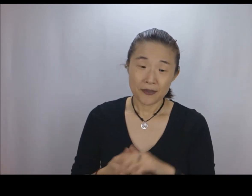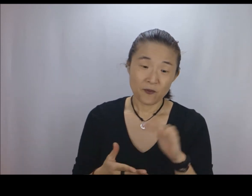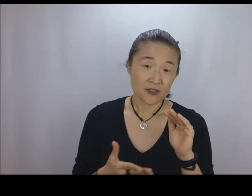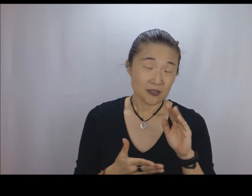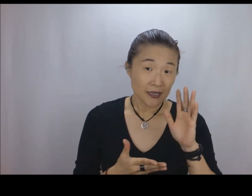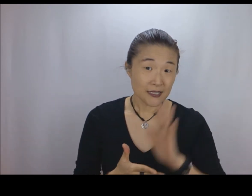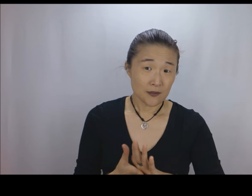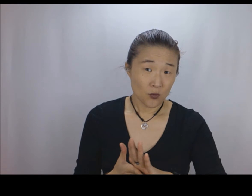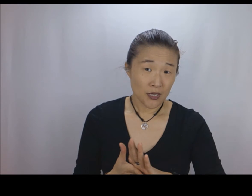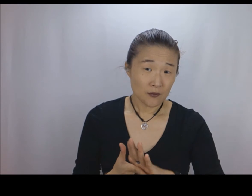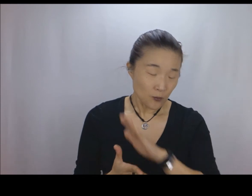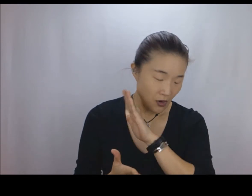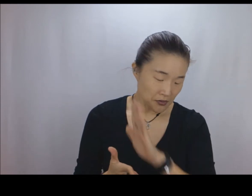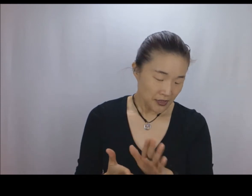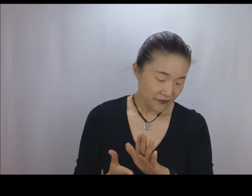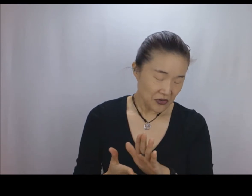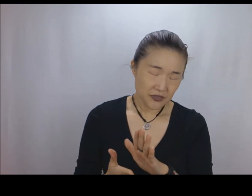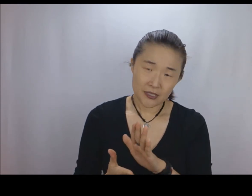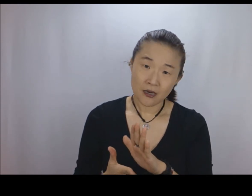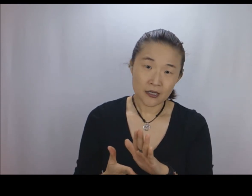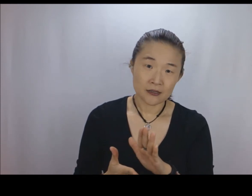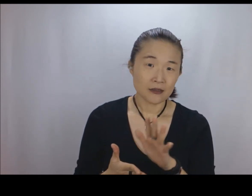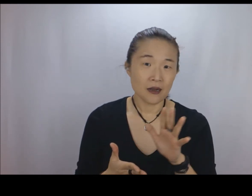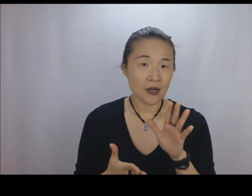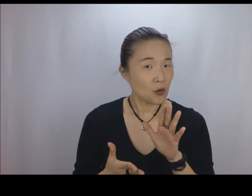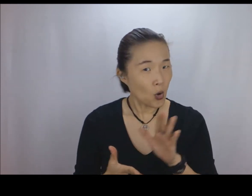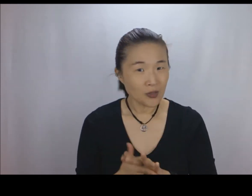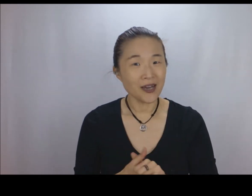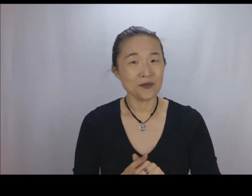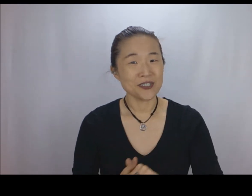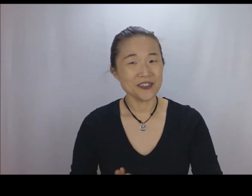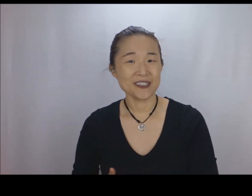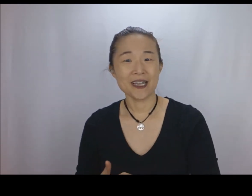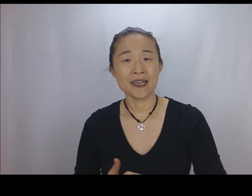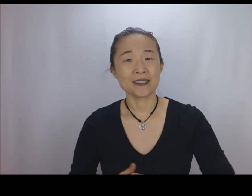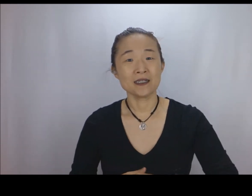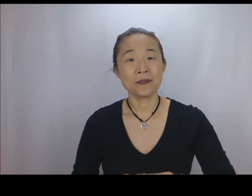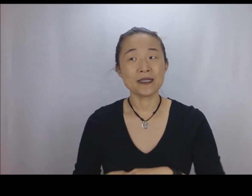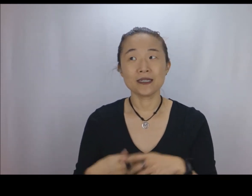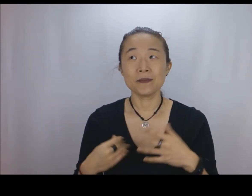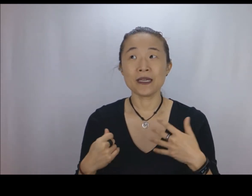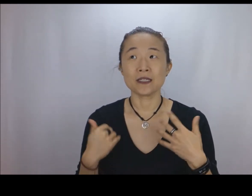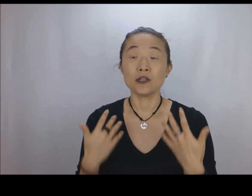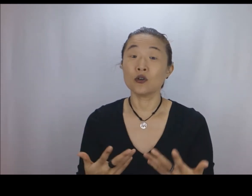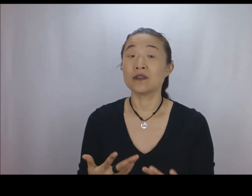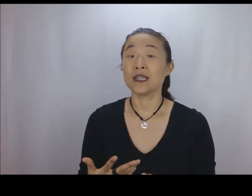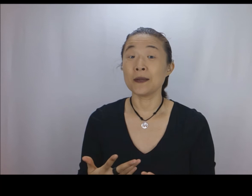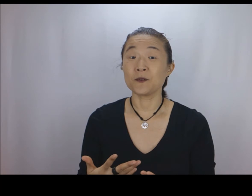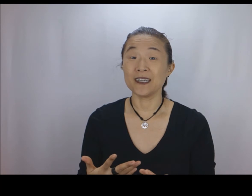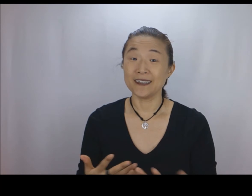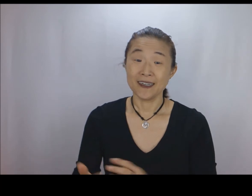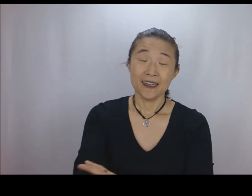But for Lesson 1, we're only going to focus on a whole lot of words and it's going to basically be the tour of the library.